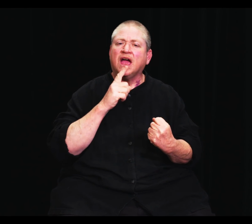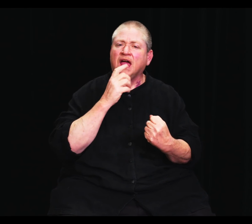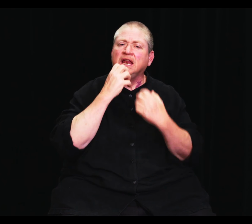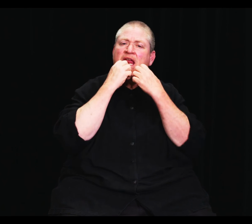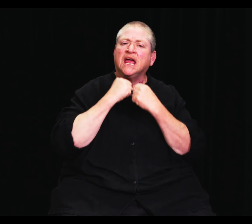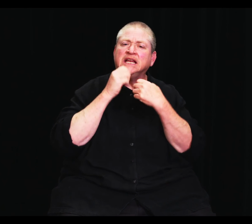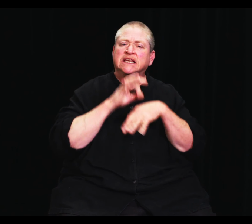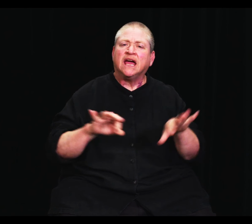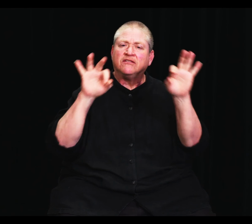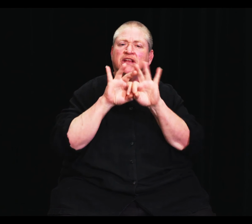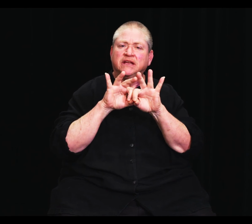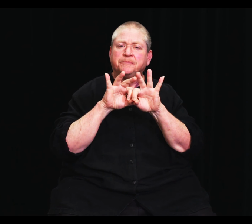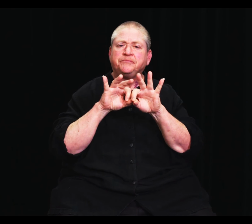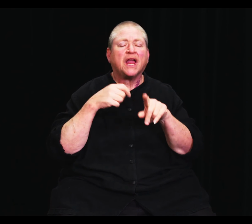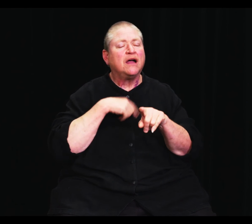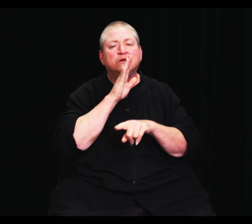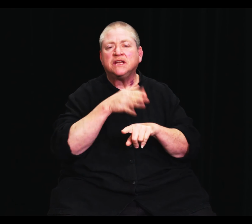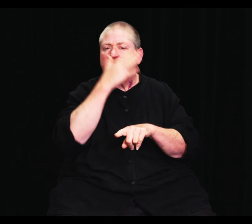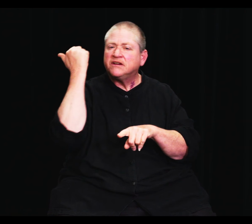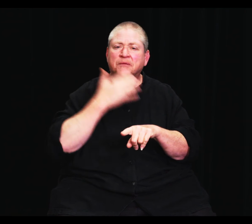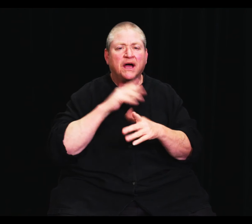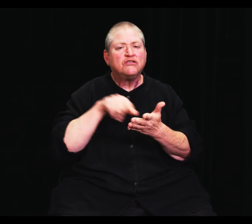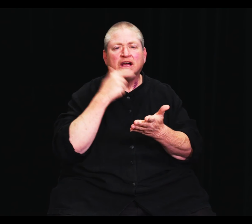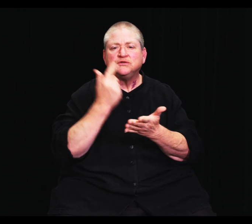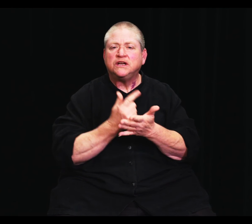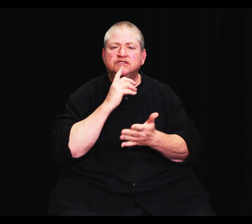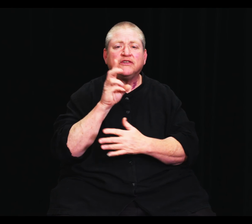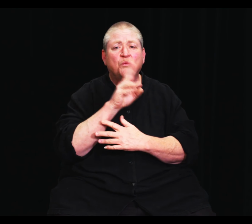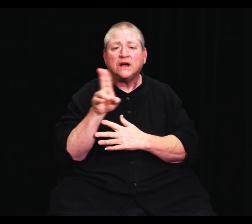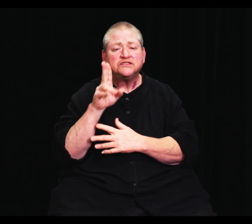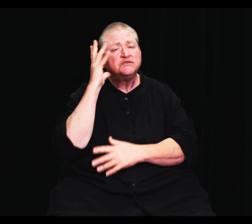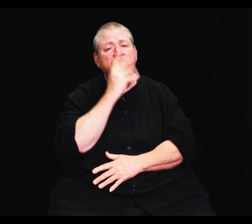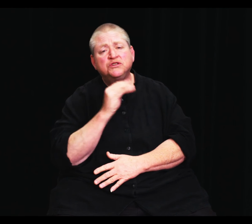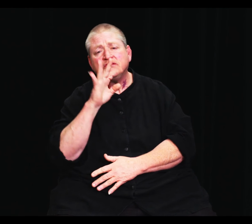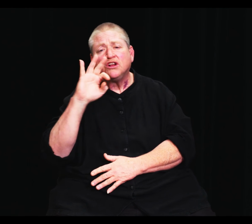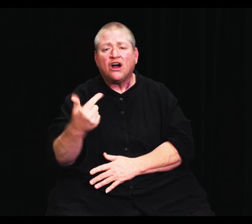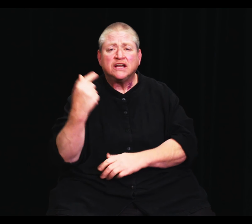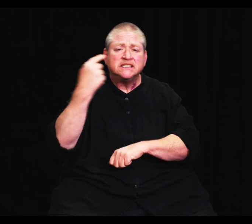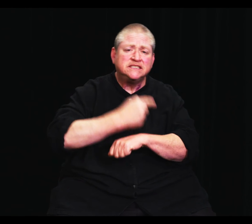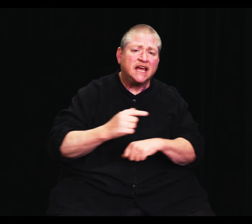The world needs bold, brave, and integrity-filled leadership. I will never forget my graduation from Western